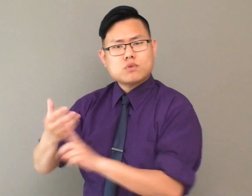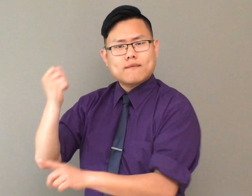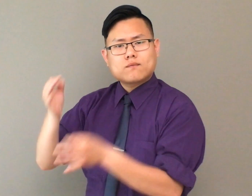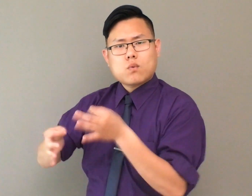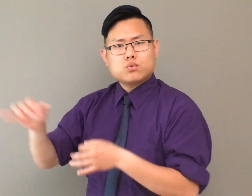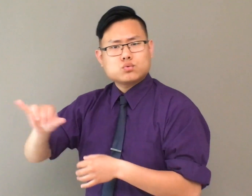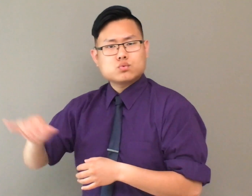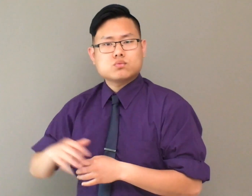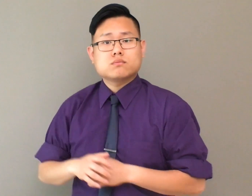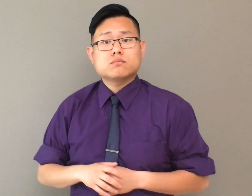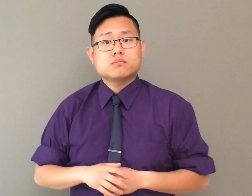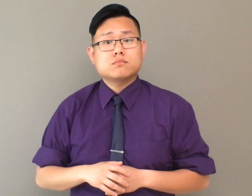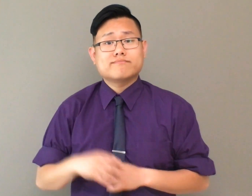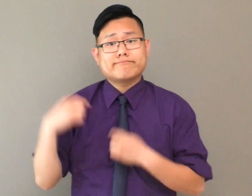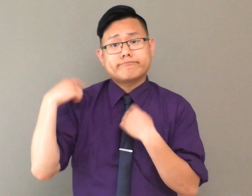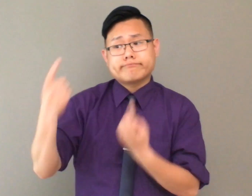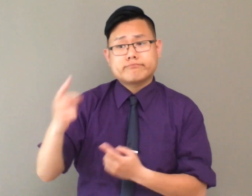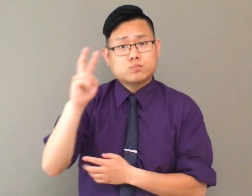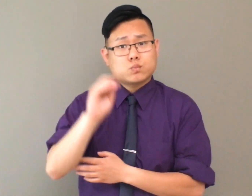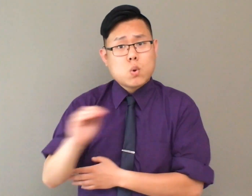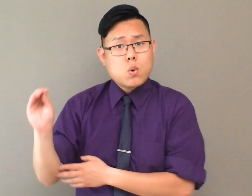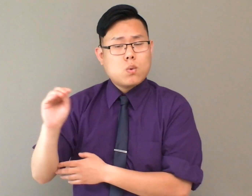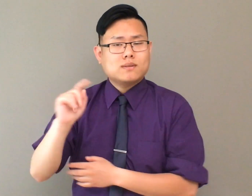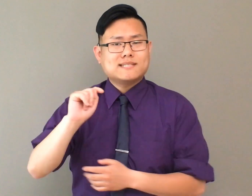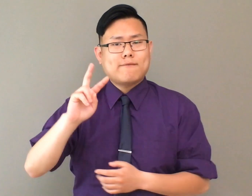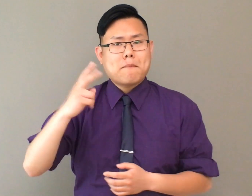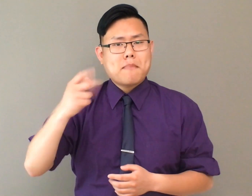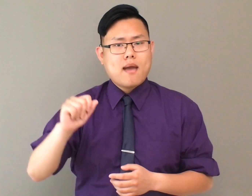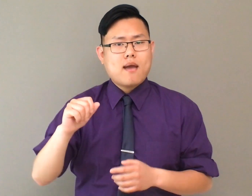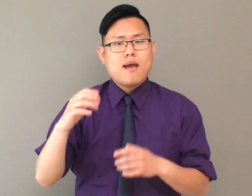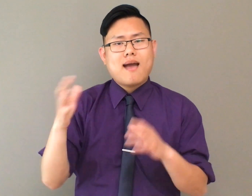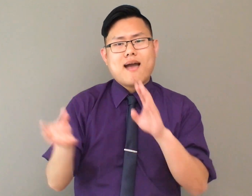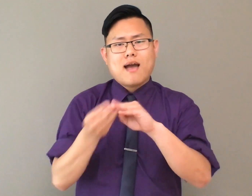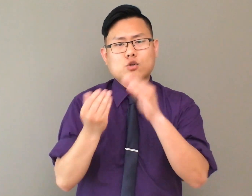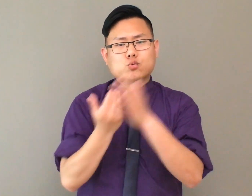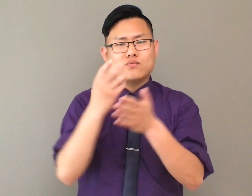cases. TVPA has also evolved to keep pace with new